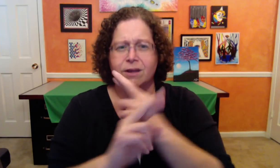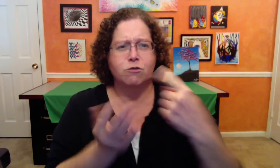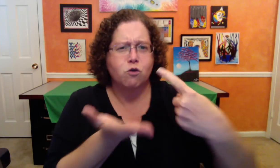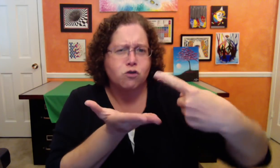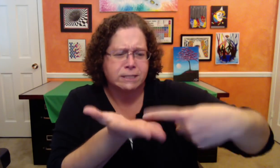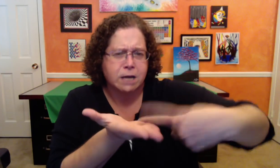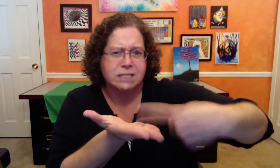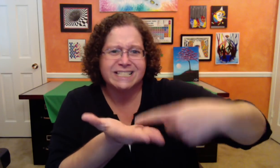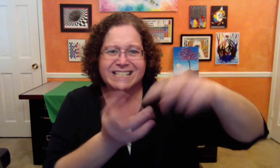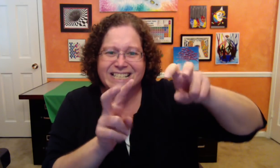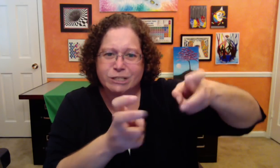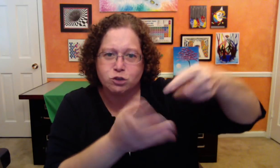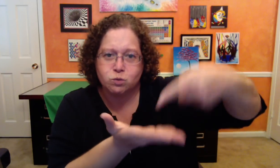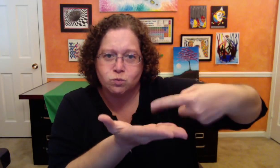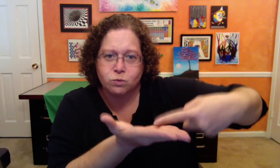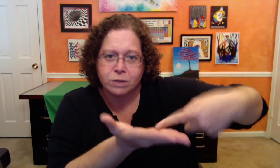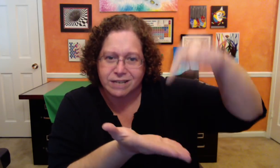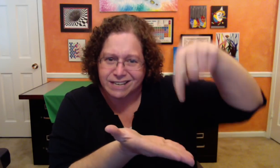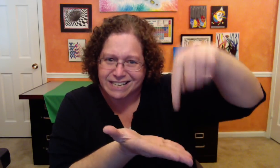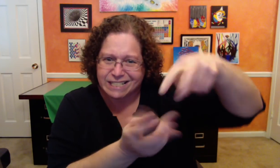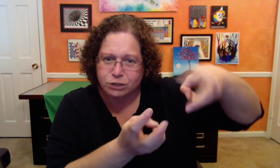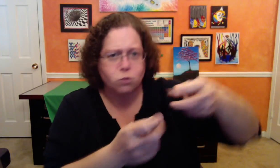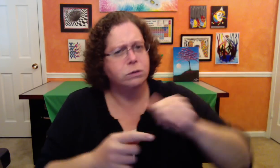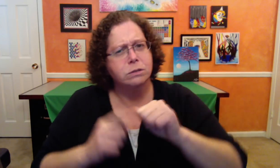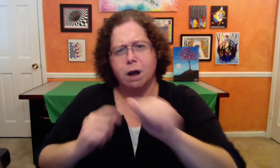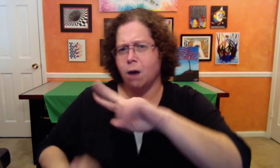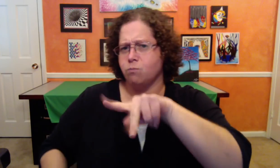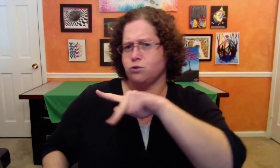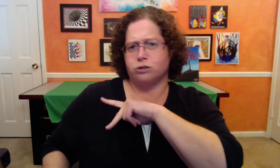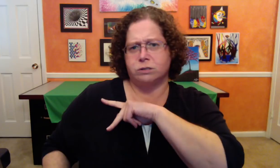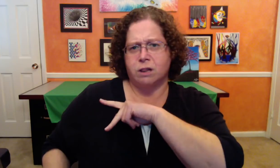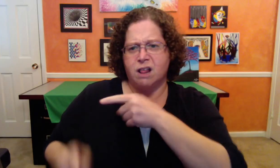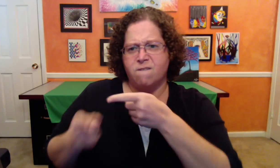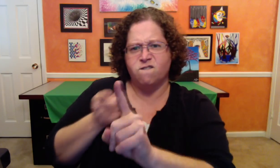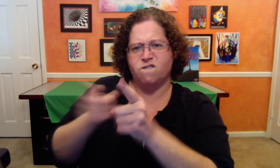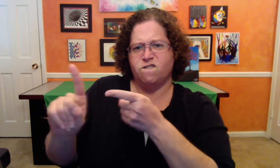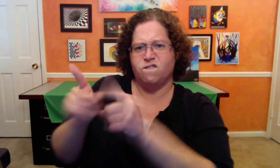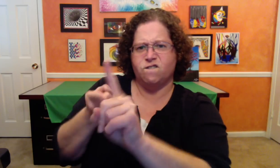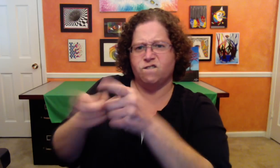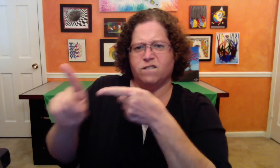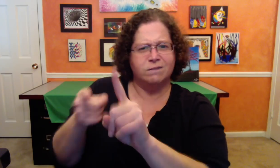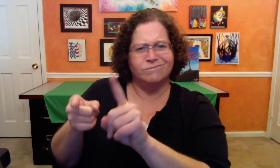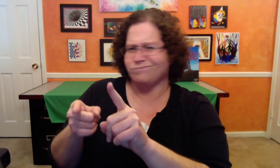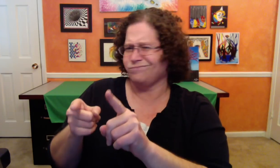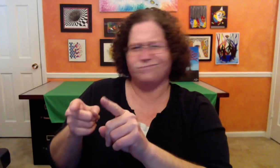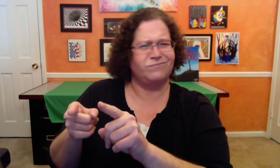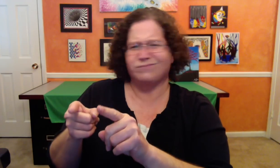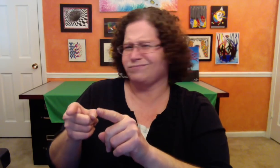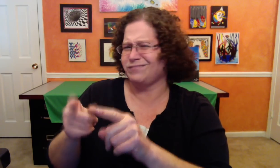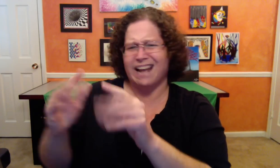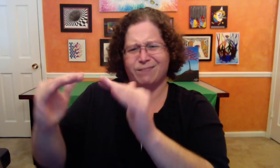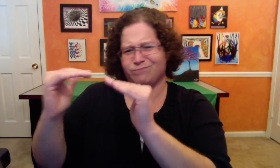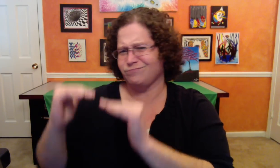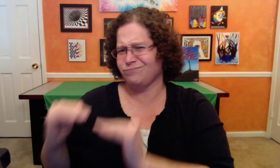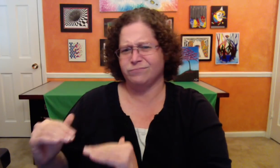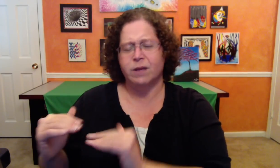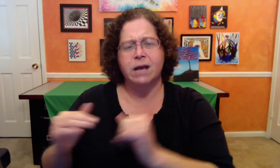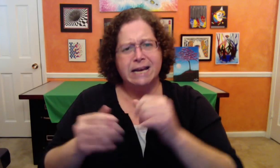We can discuss about issues, not personal attacks which includes insults. That is beneath us.